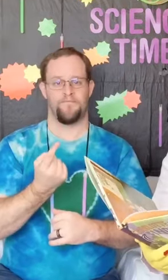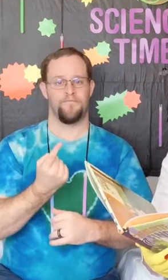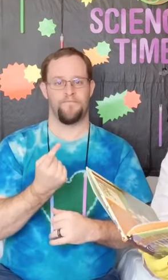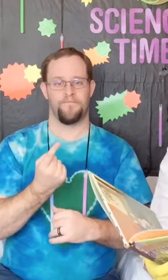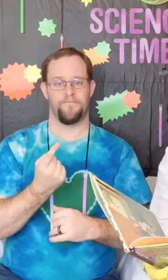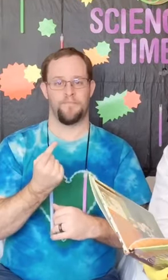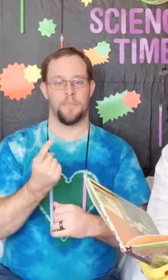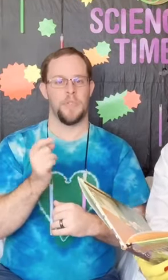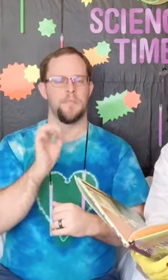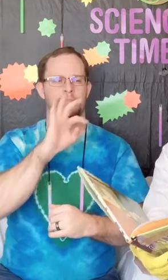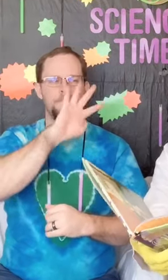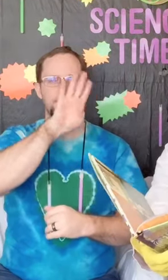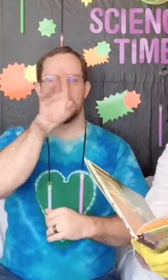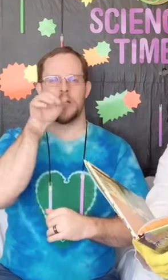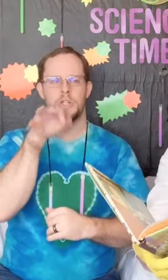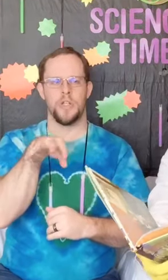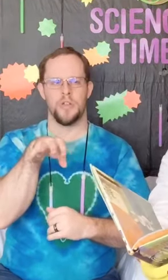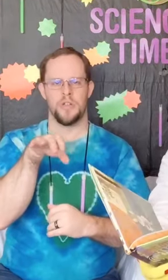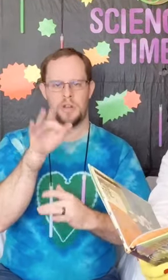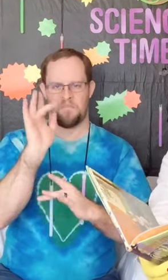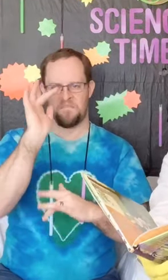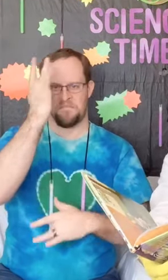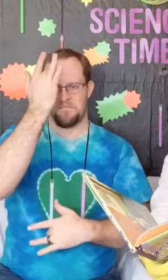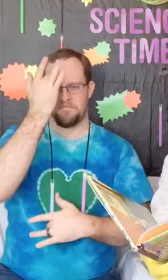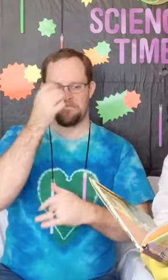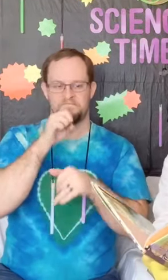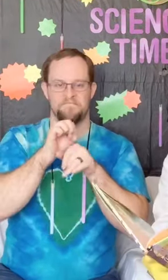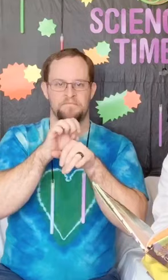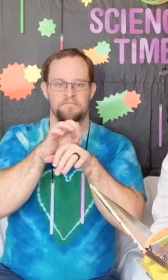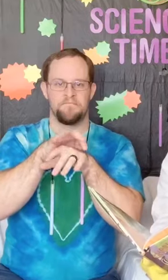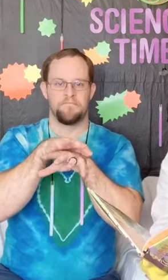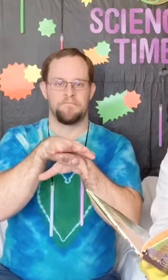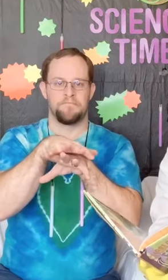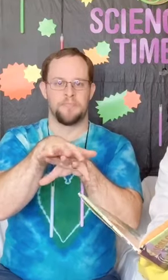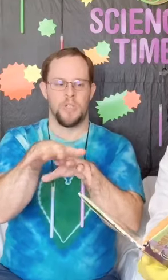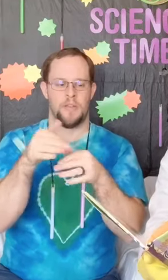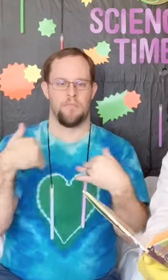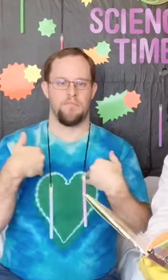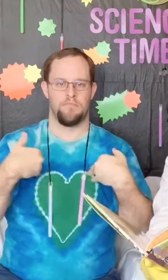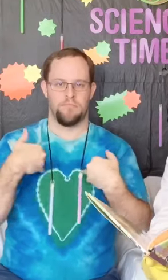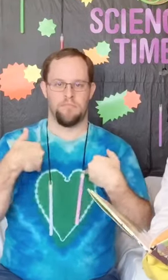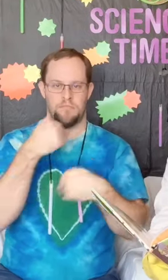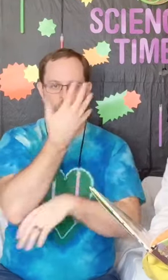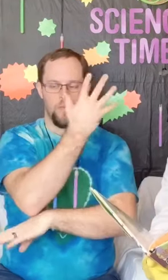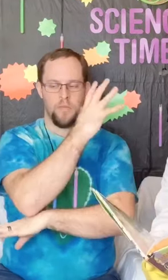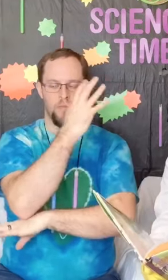A mysterious malady had infected the animals of the forest.